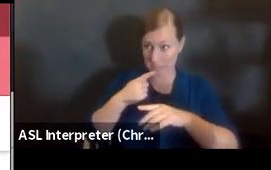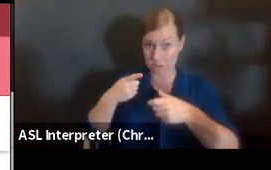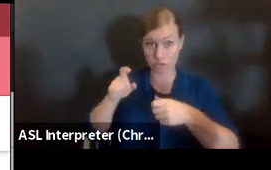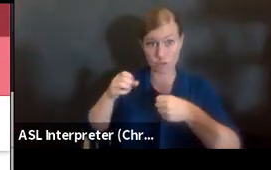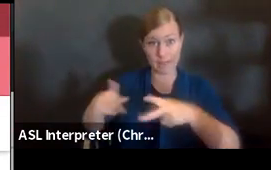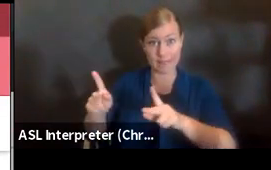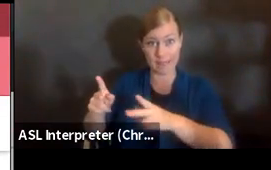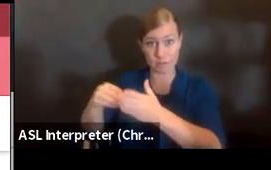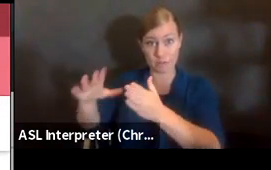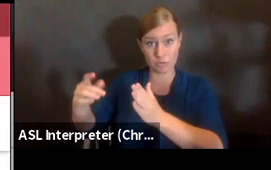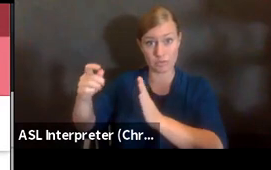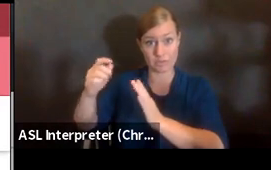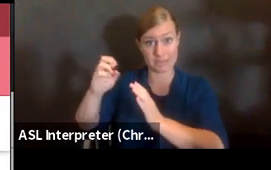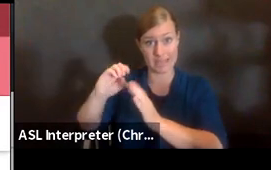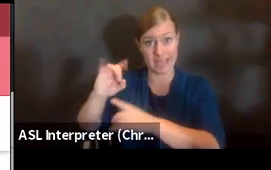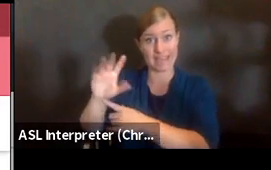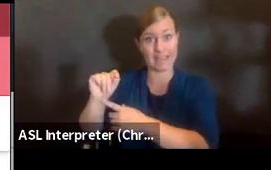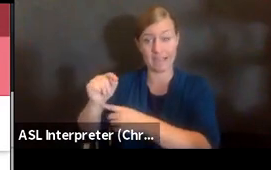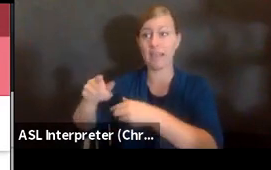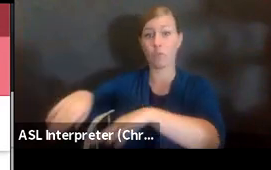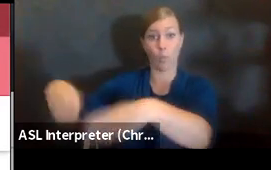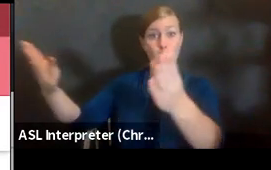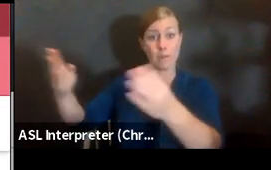Jeff Crawford: they let all the students edit the jam board and the directions were..